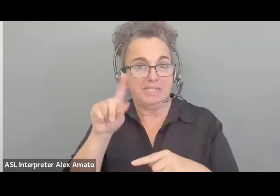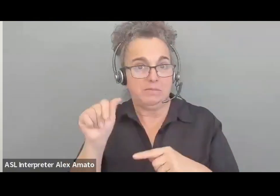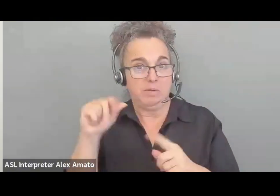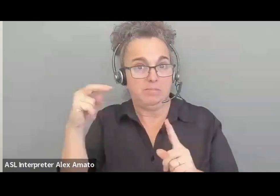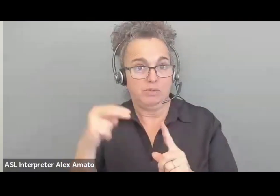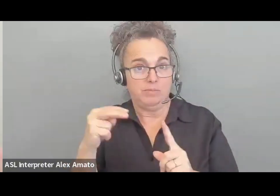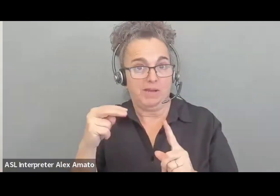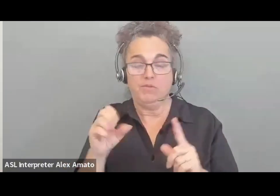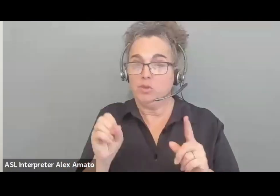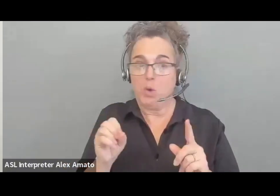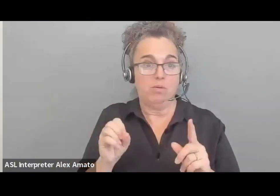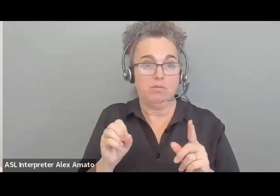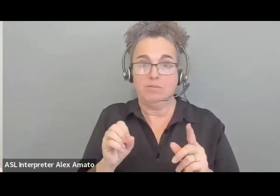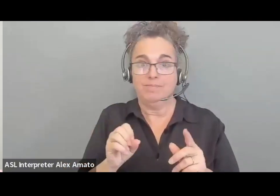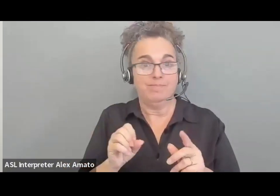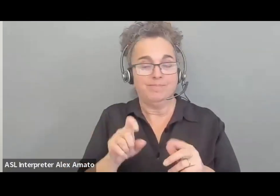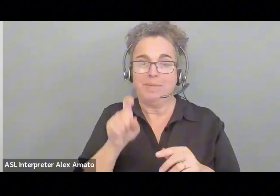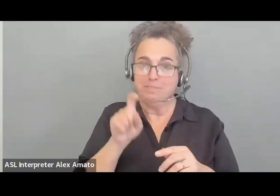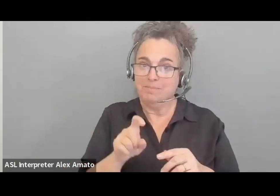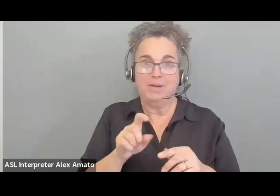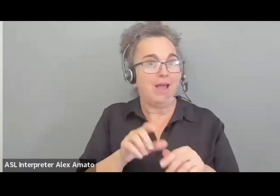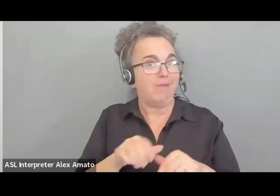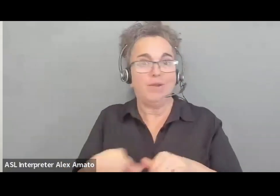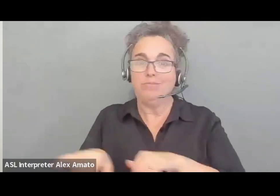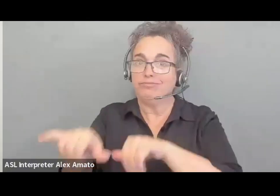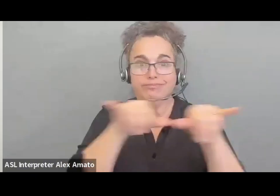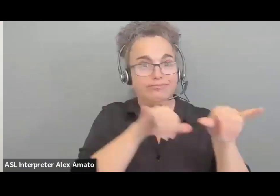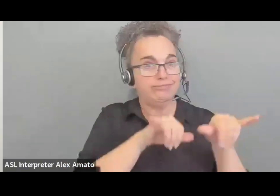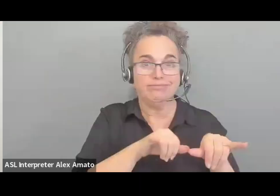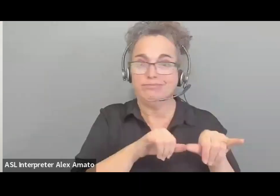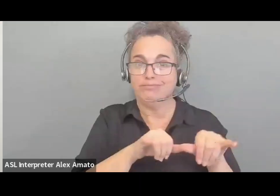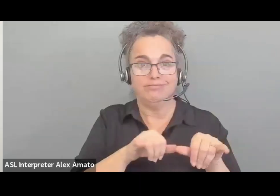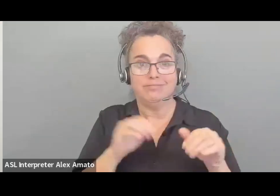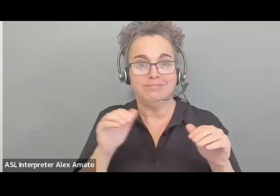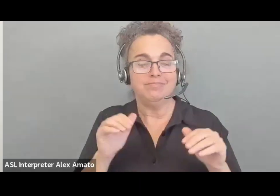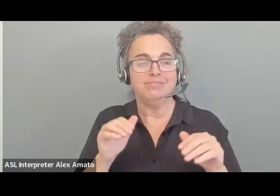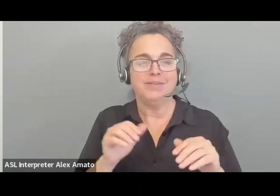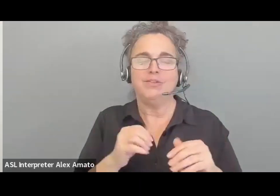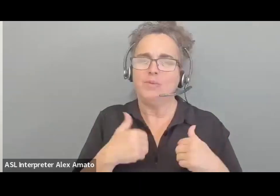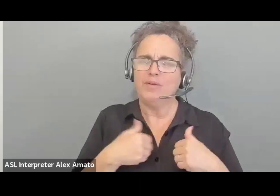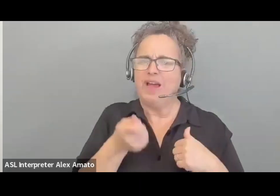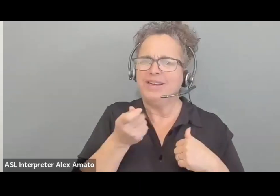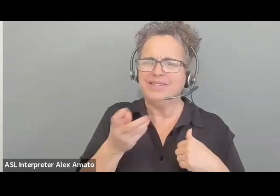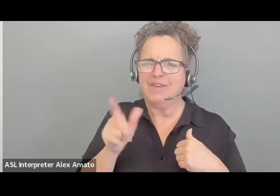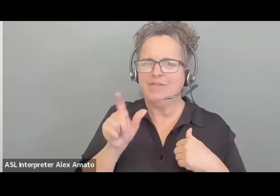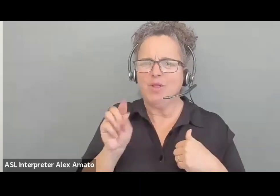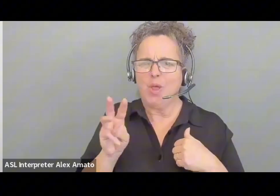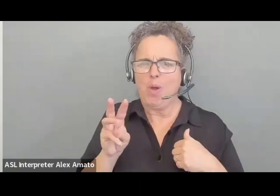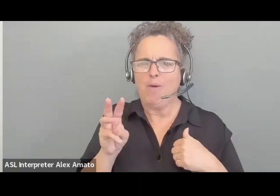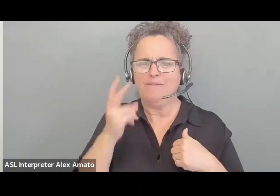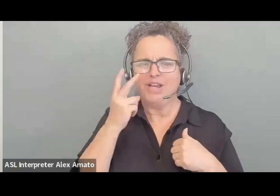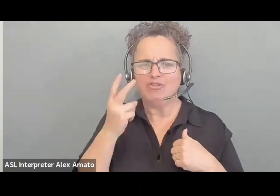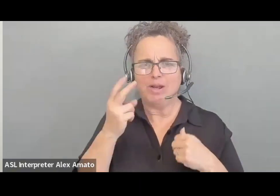And so, that, it just accounts for balance across the board. Well, we've had a few blind and low vision players reach out to us and say, well, I want to be in the blind